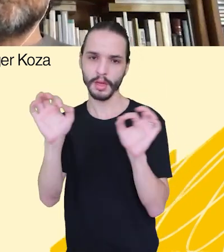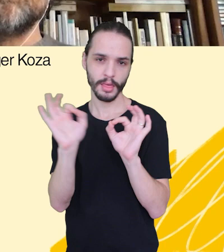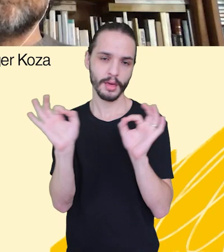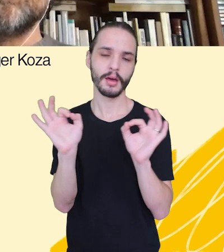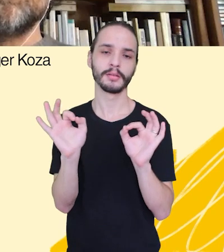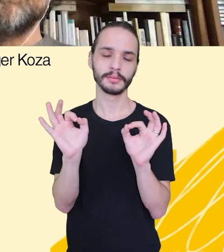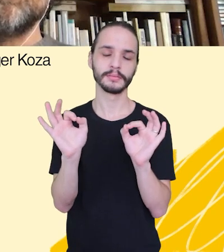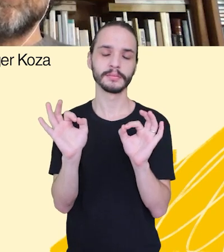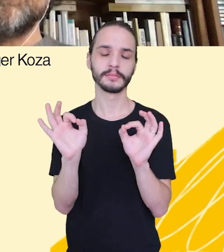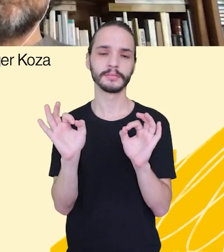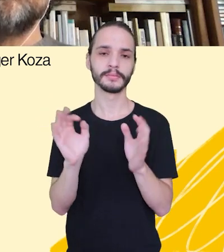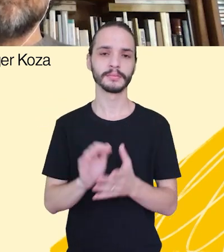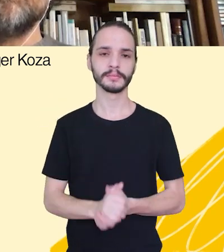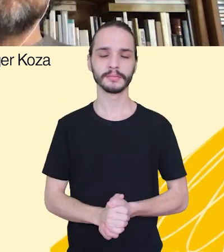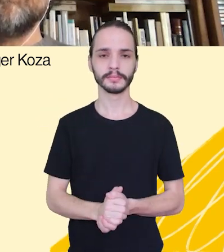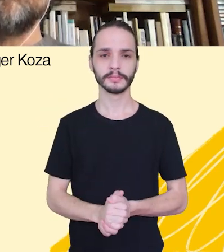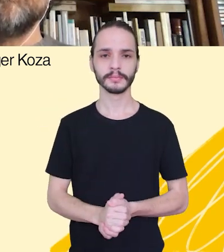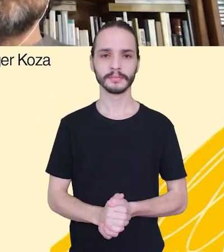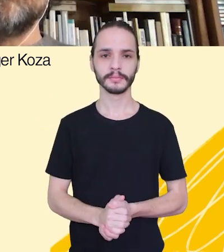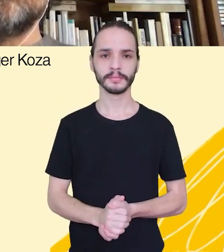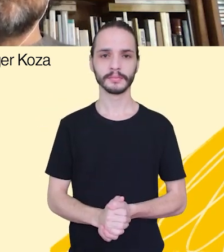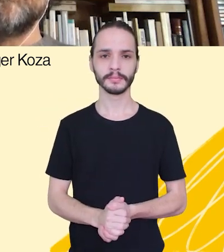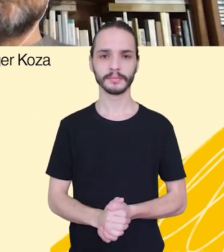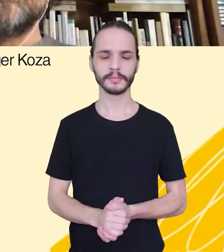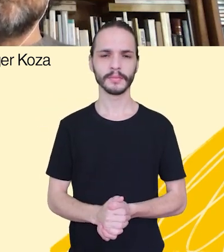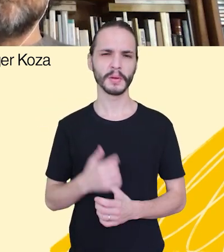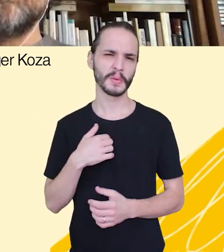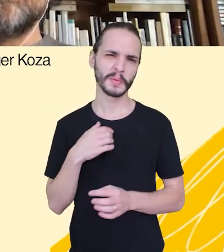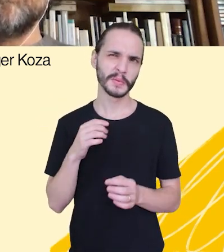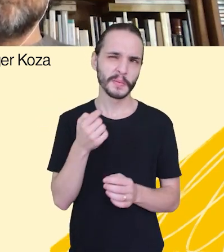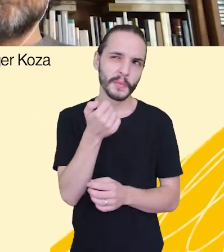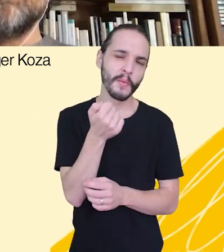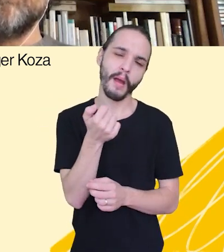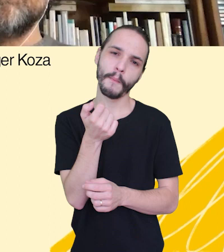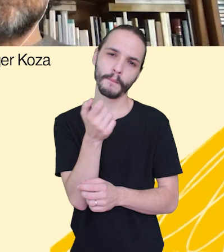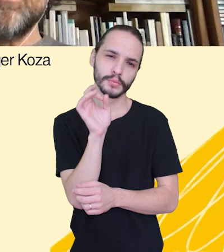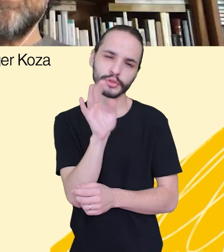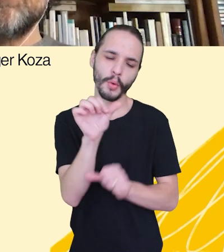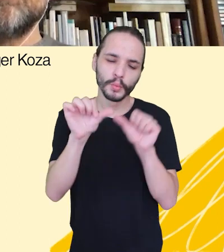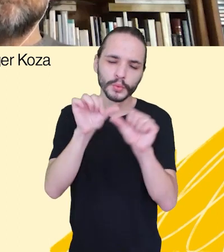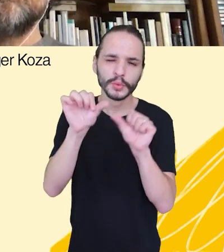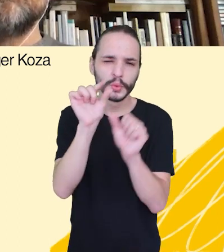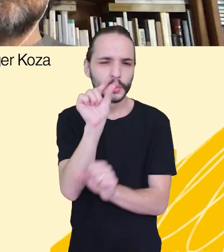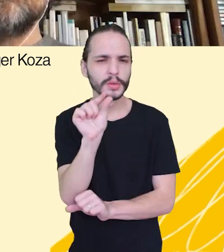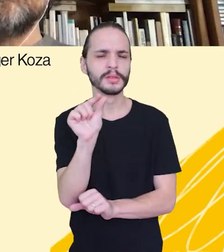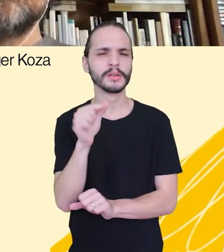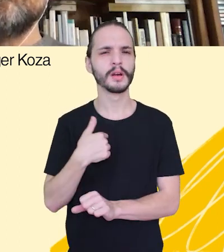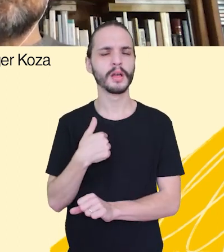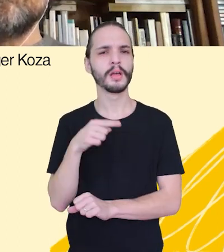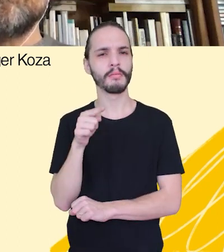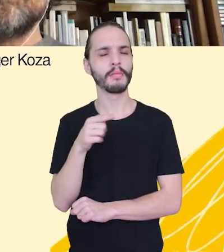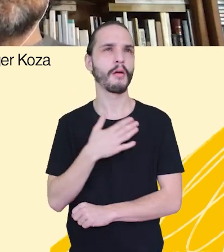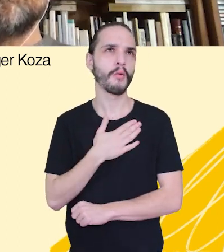I changed almost nothing and it was just... It was very, I enjoyed it a lot.